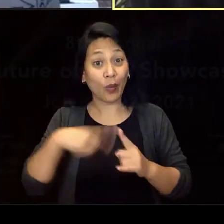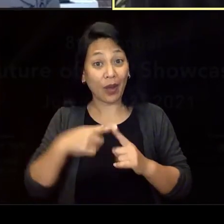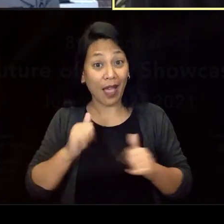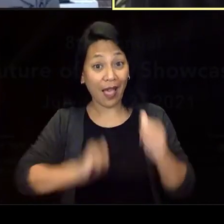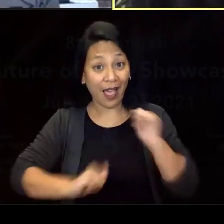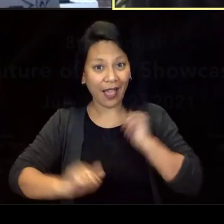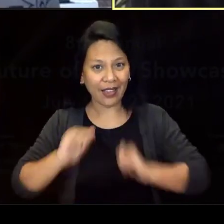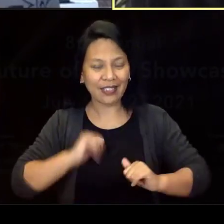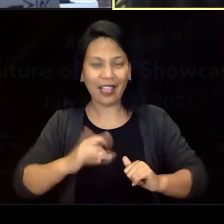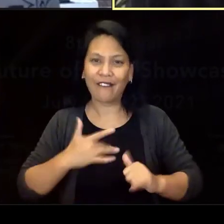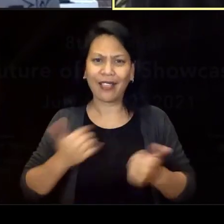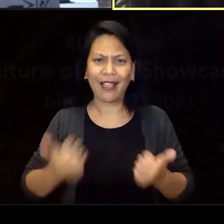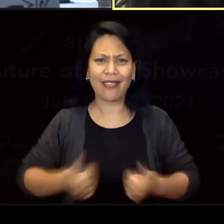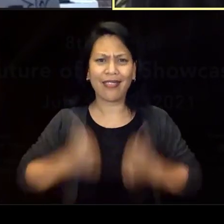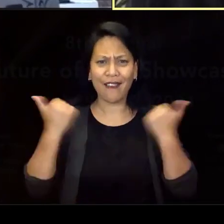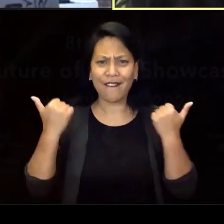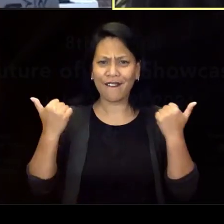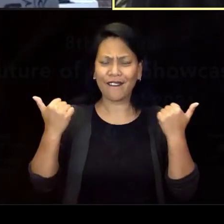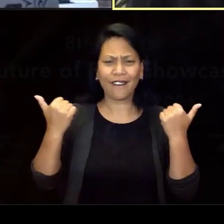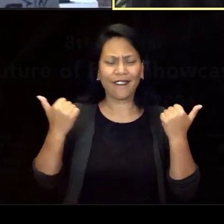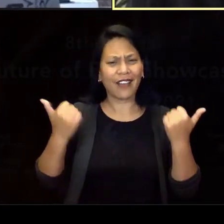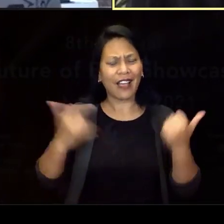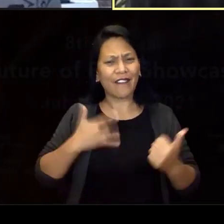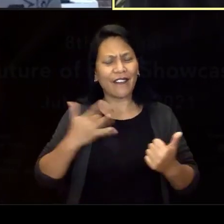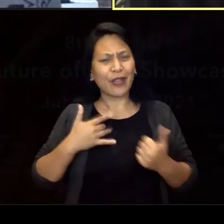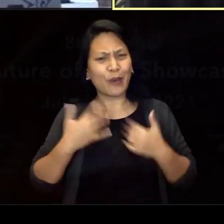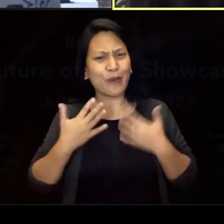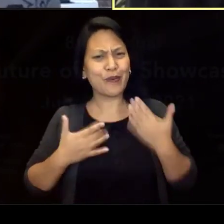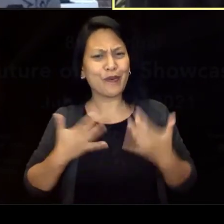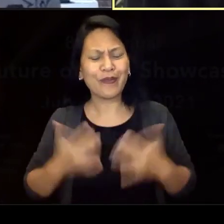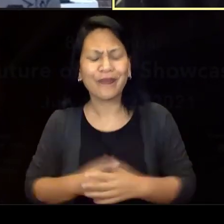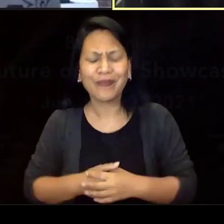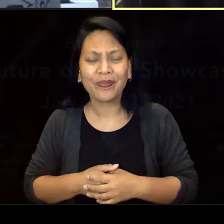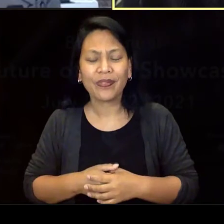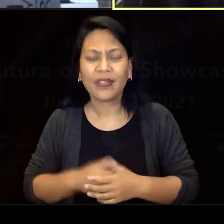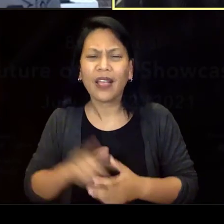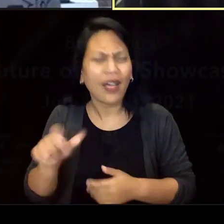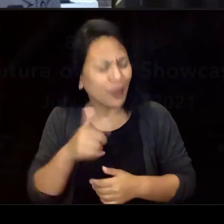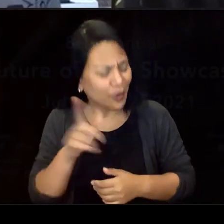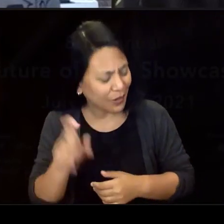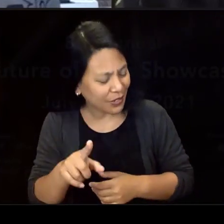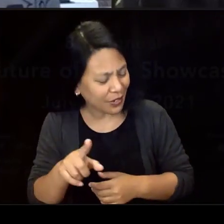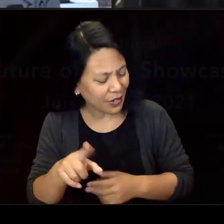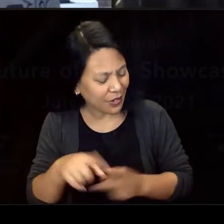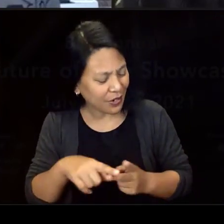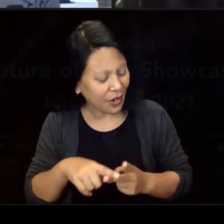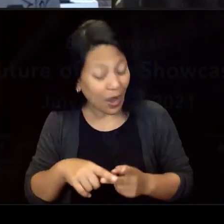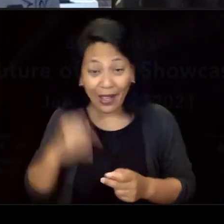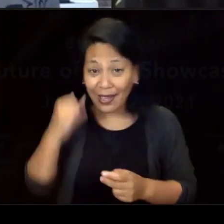Um, and what was the other question? Iif you were given a chance...